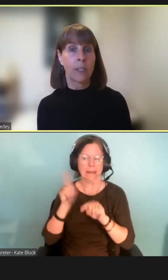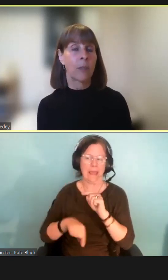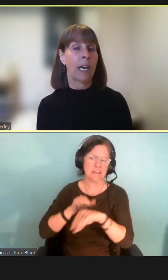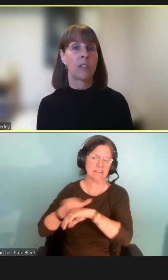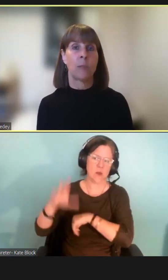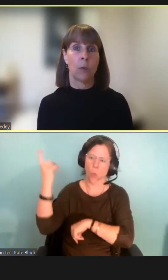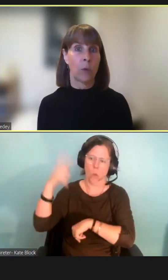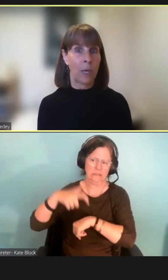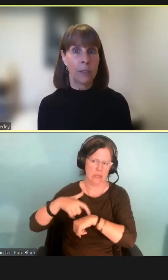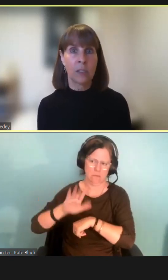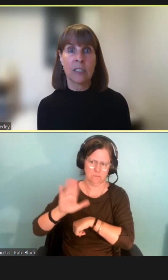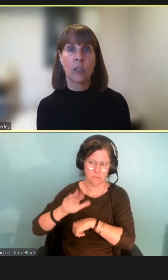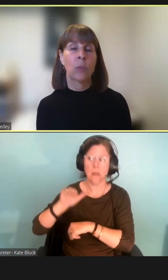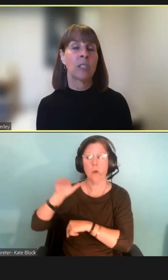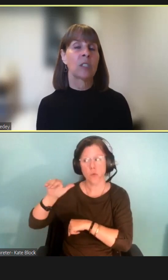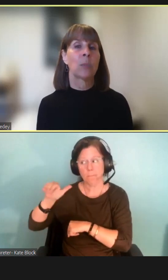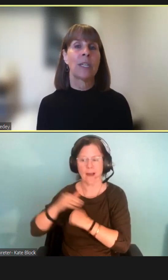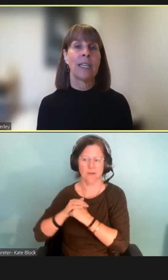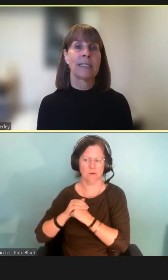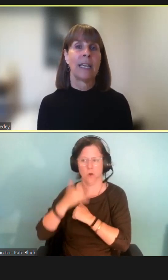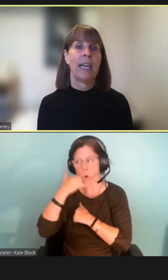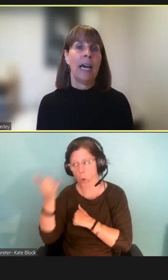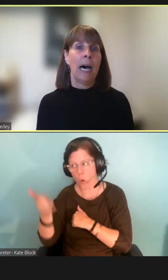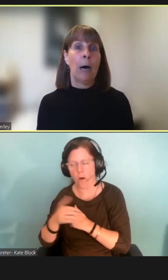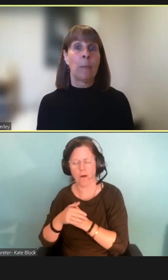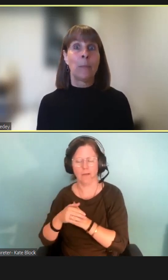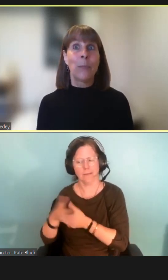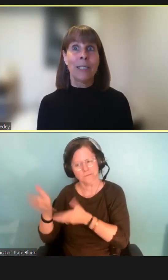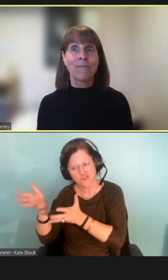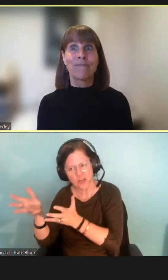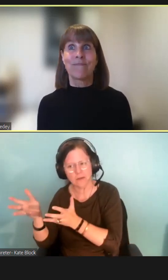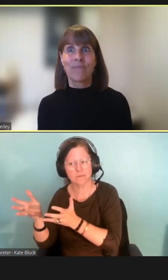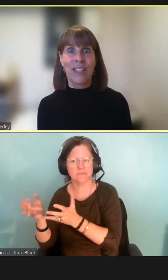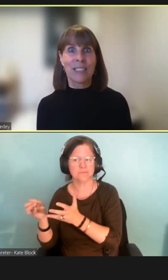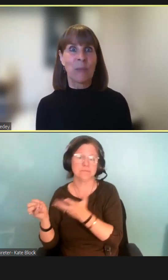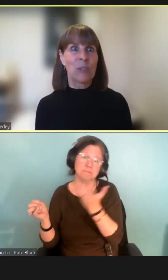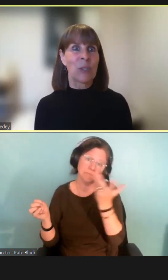would have to be a reminder system put into place um but as I'm sure